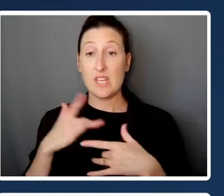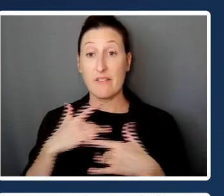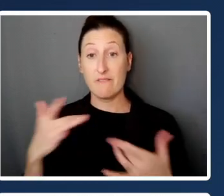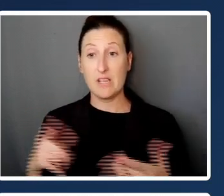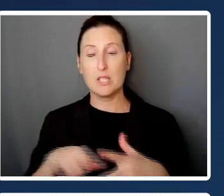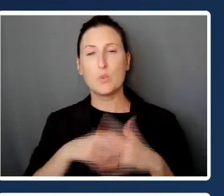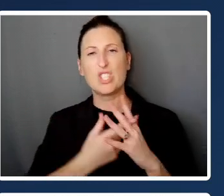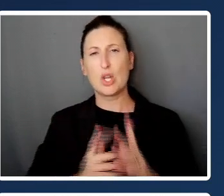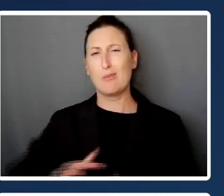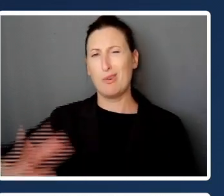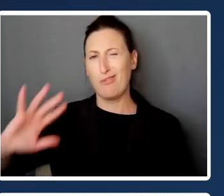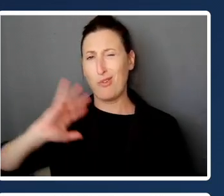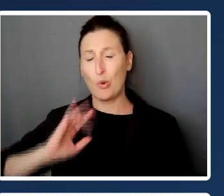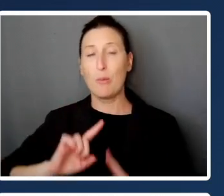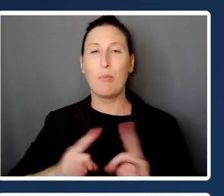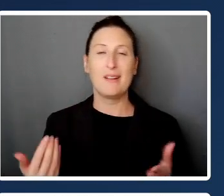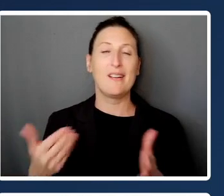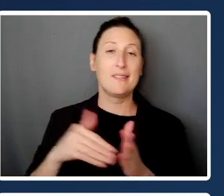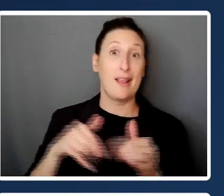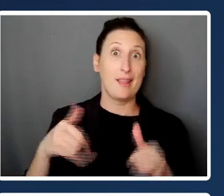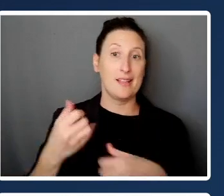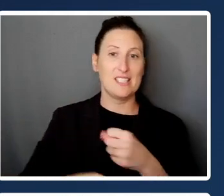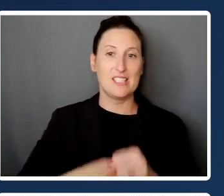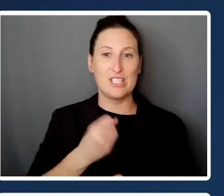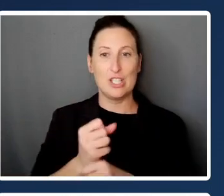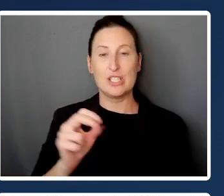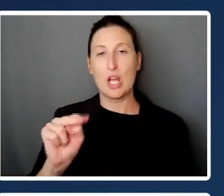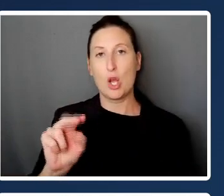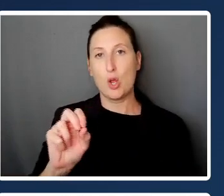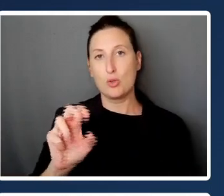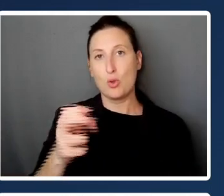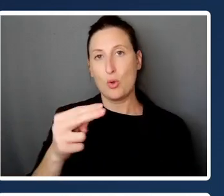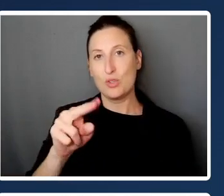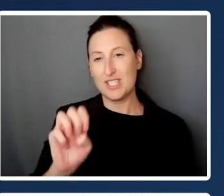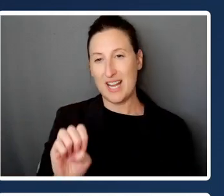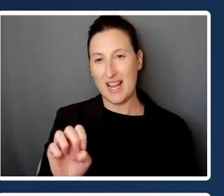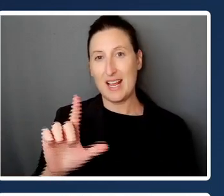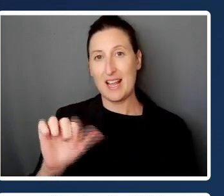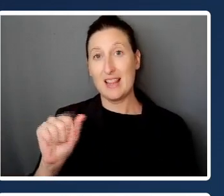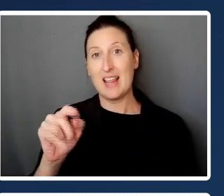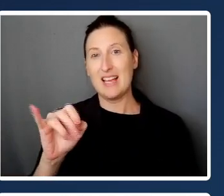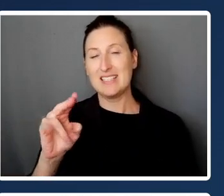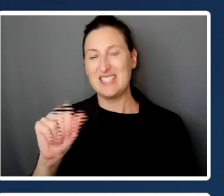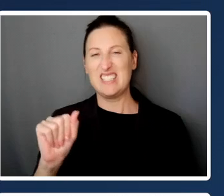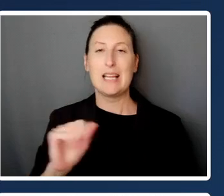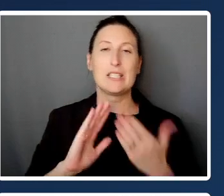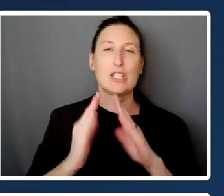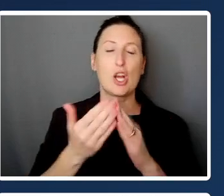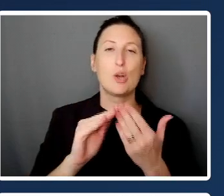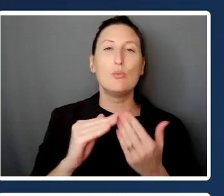we did it again this year -- is Noche Latina, which is a community food night and a fundraiser. We took students to Puerto Rico the previous year,